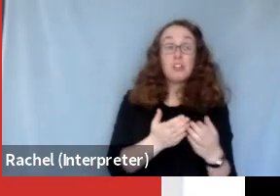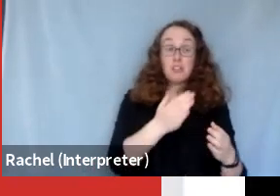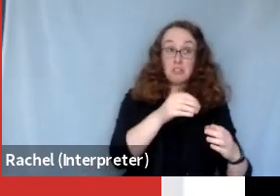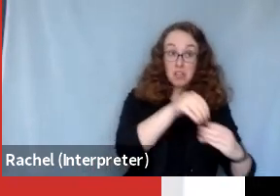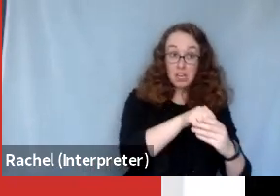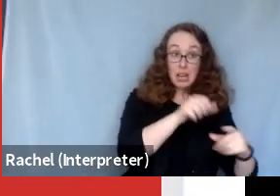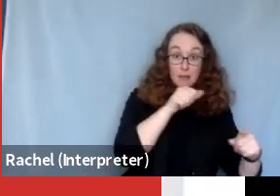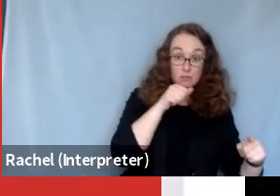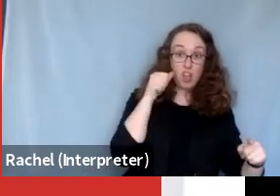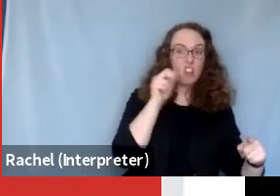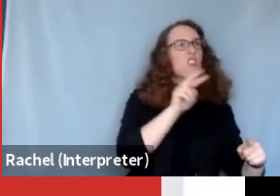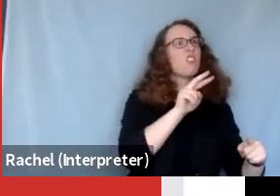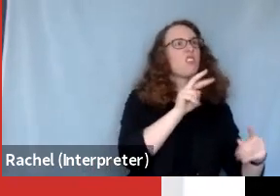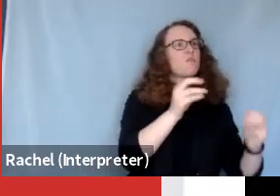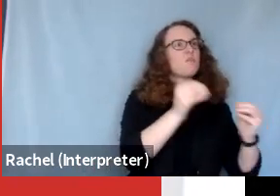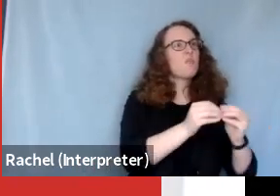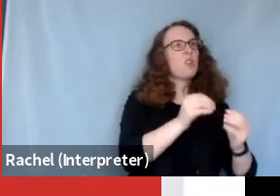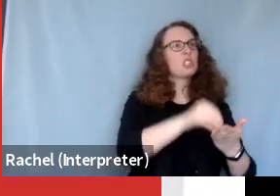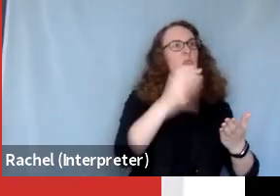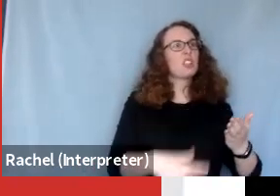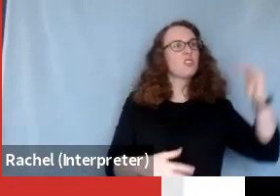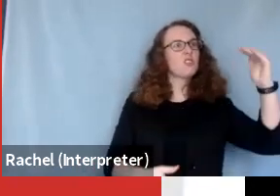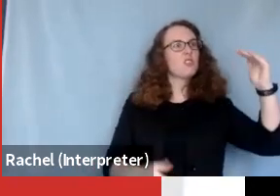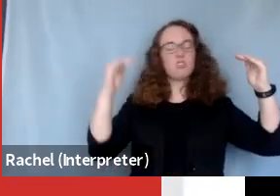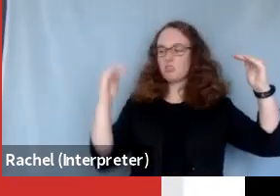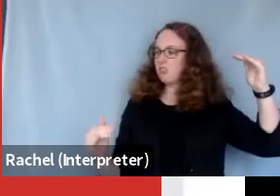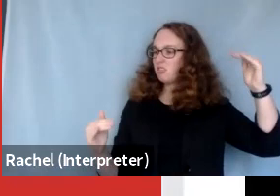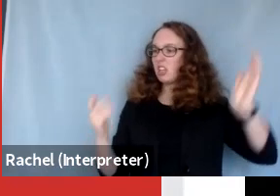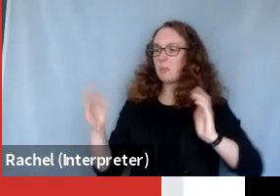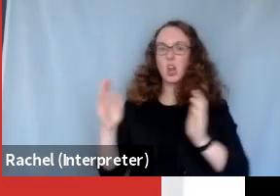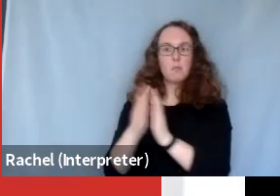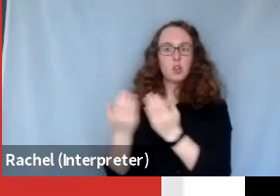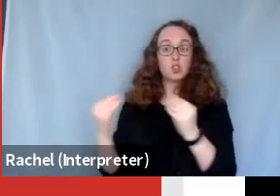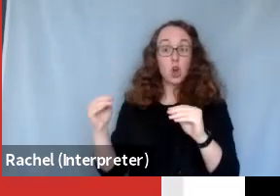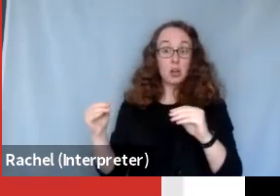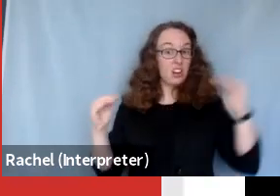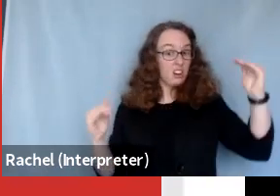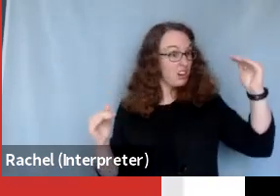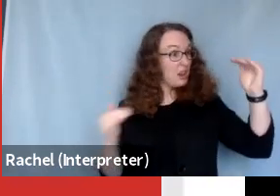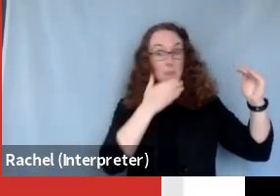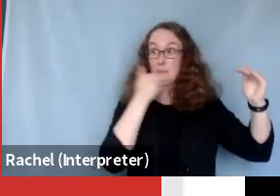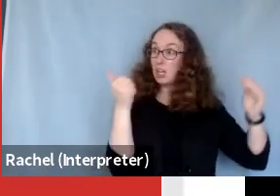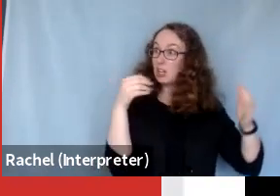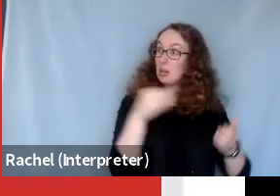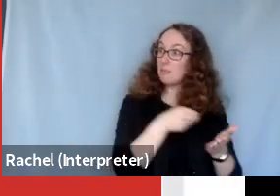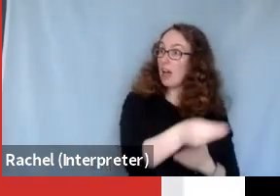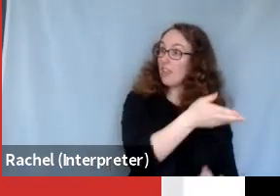would it be better to pay for that book from Amazon or from the FCC bookstore So I'm going to say, I guess this is just more of a personal preference,